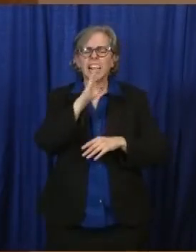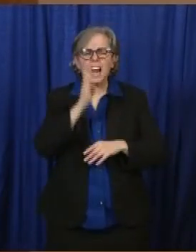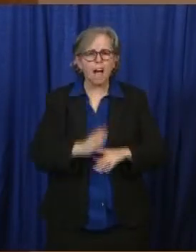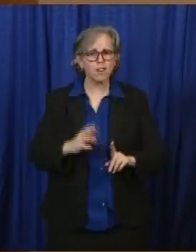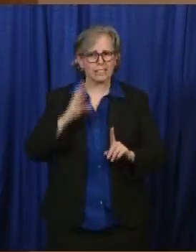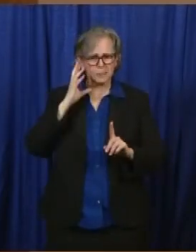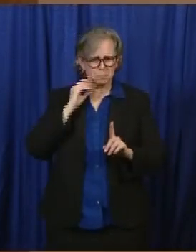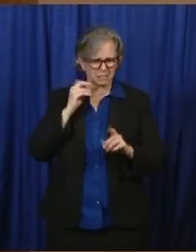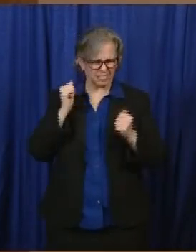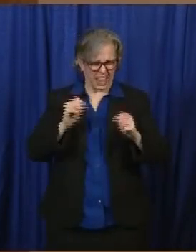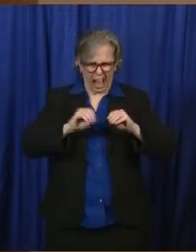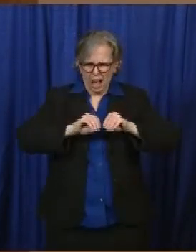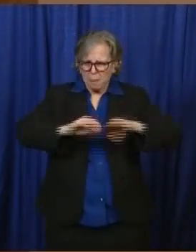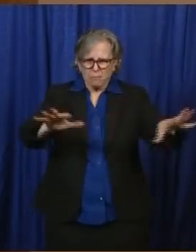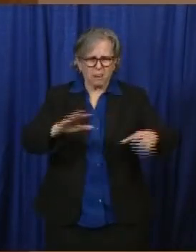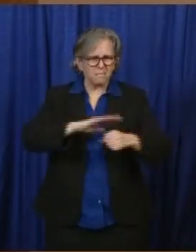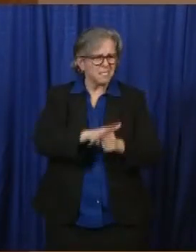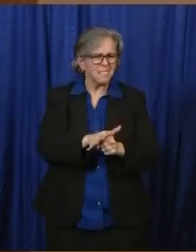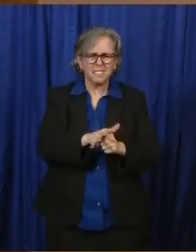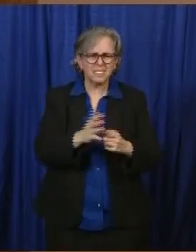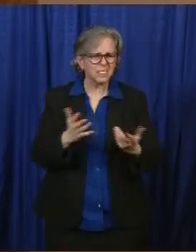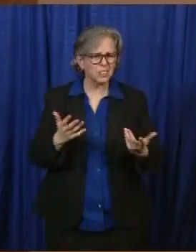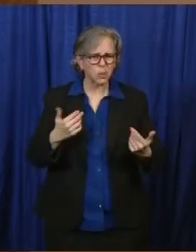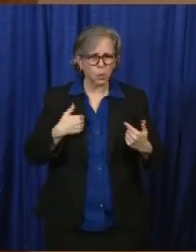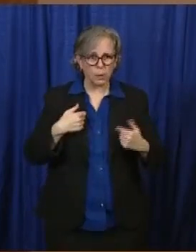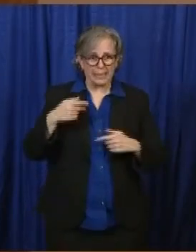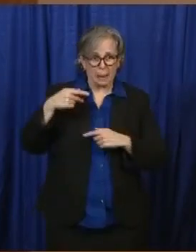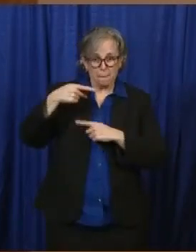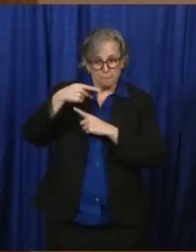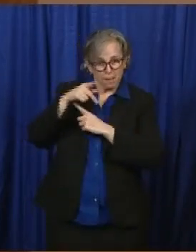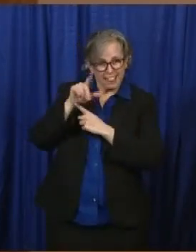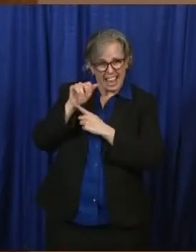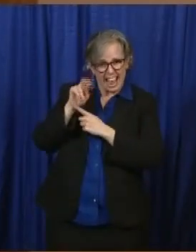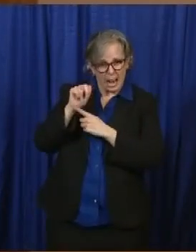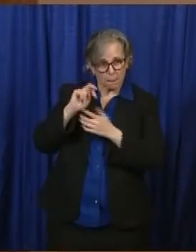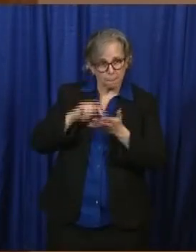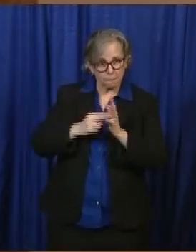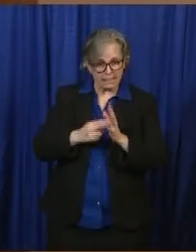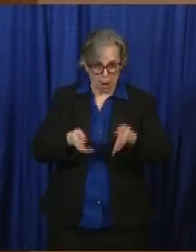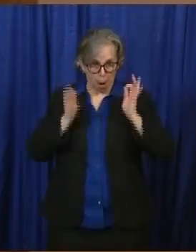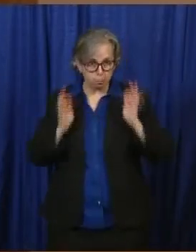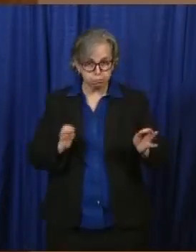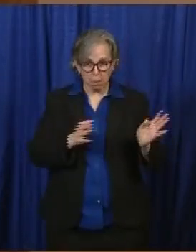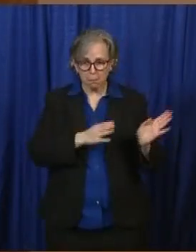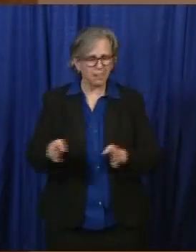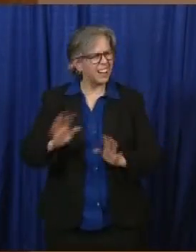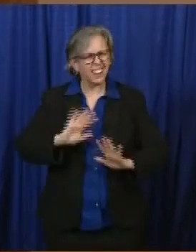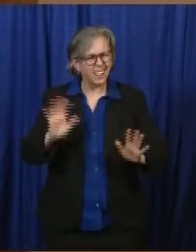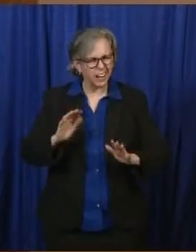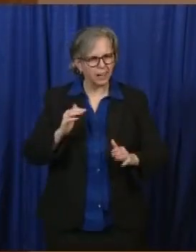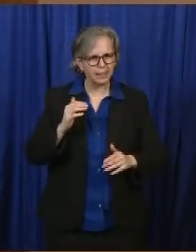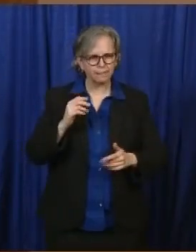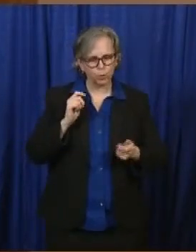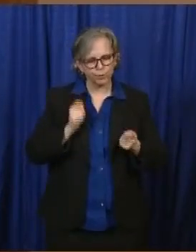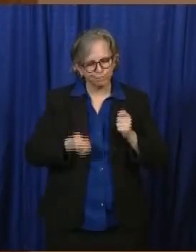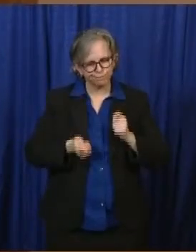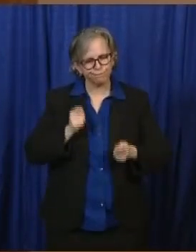THIS WORLD HAS EVER FACED WHEN WE ARE FACING AROUND THE WORLD WITH CORONAVIRUS. WHEN WE SAY PLANS, WHAT WE ARE